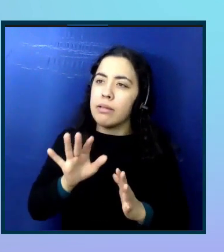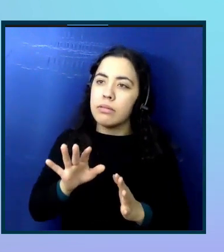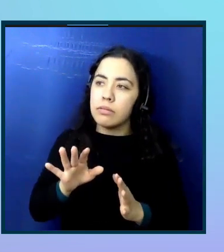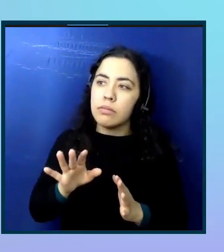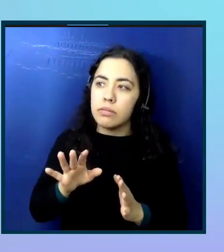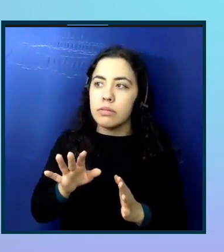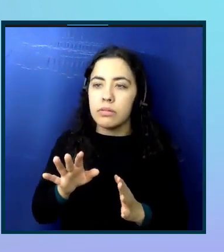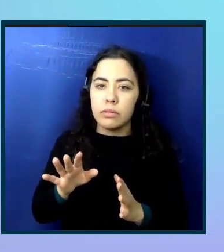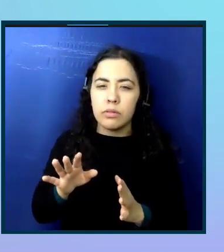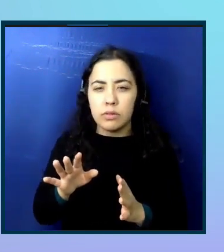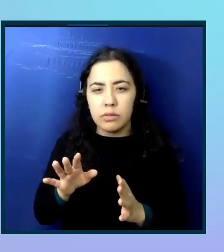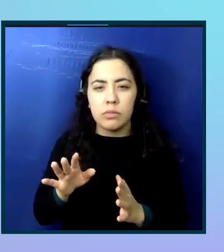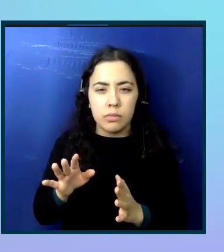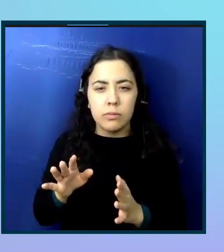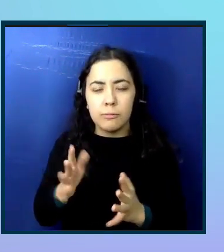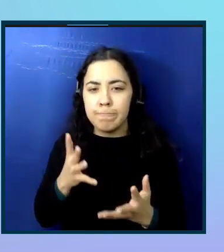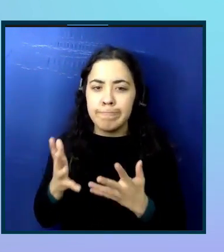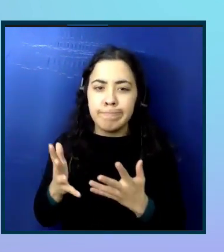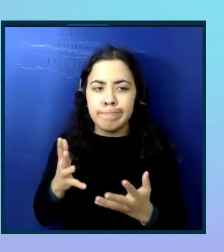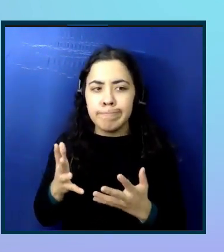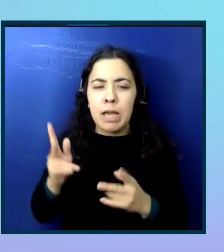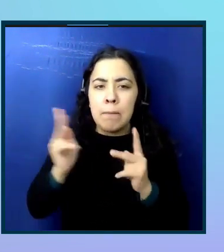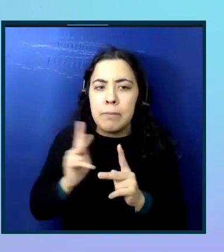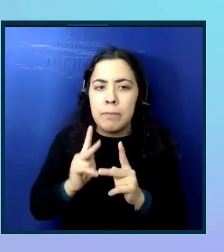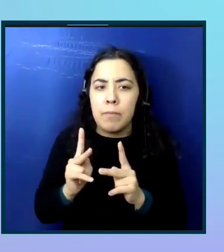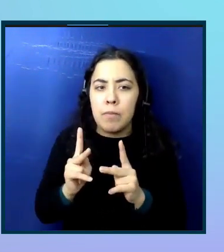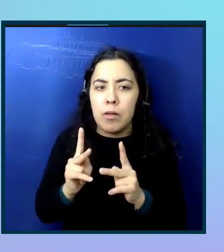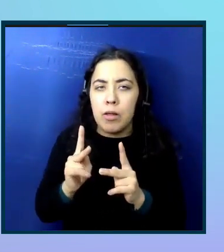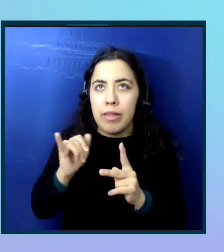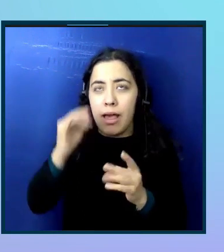that they come out of when they take me.